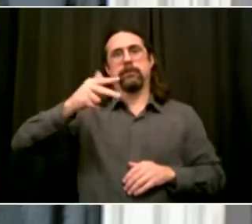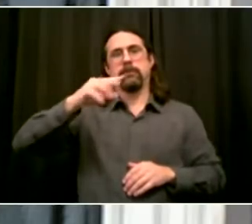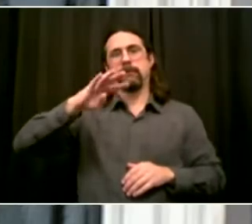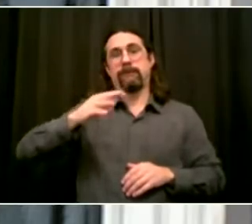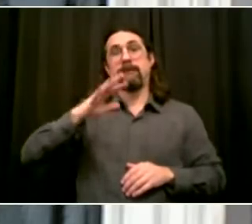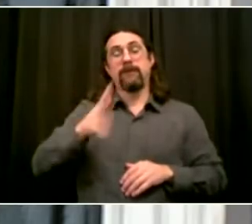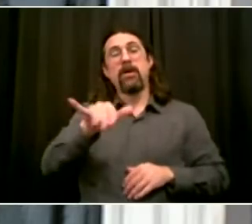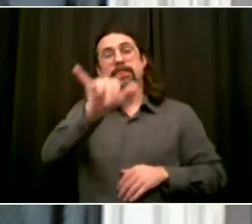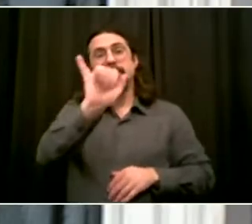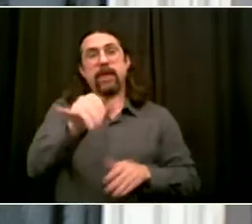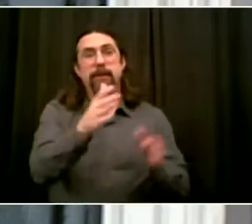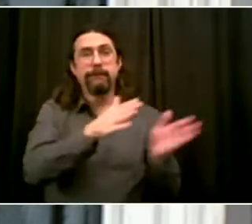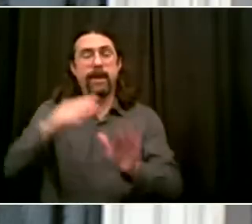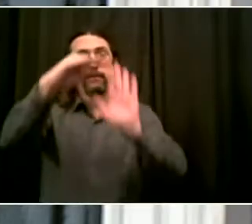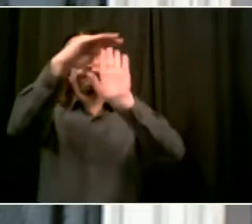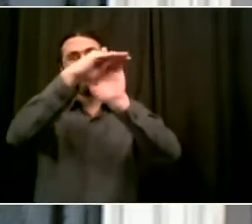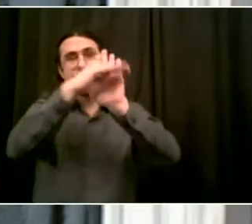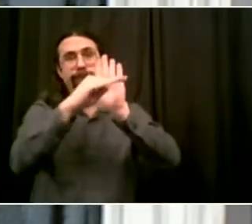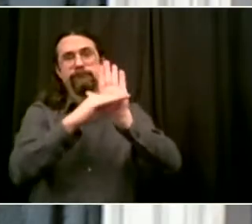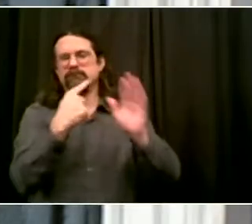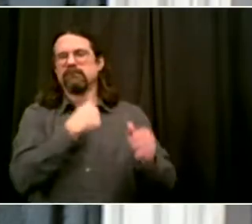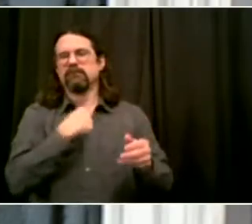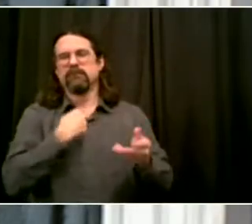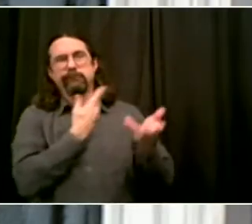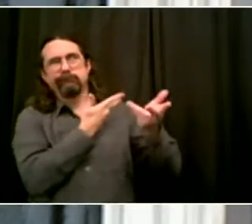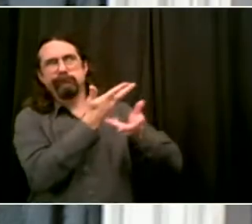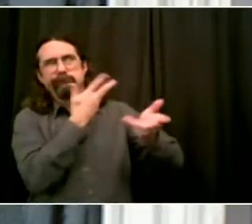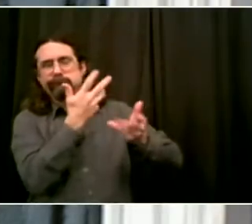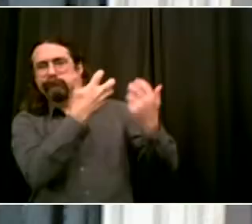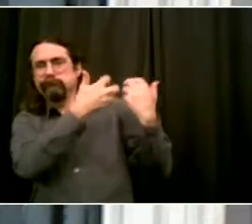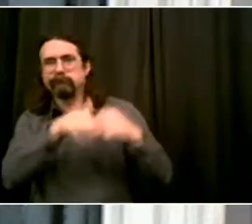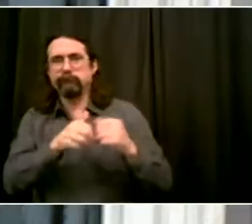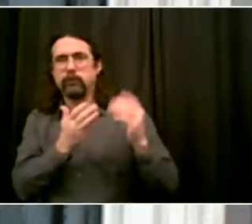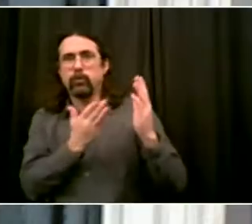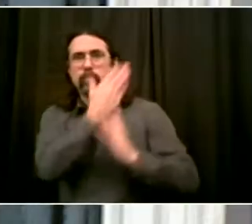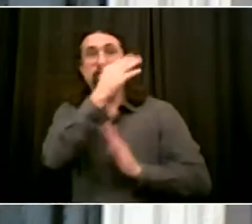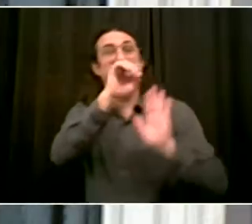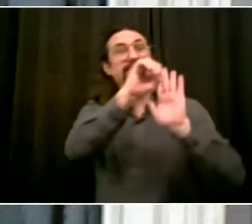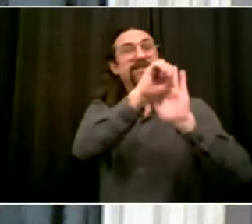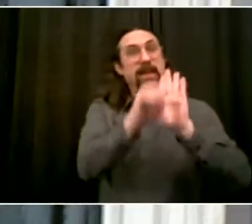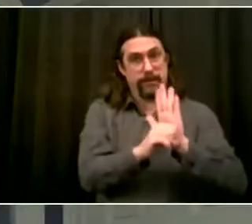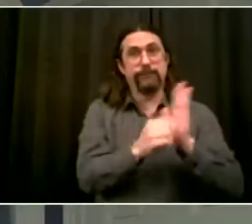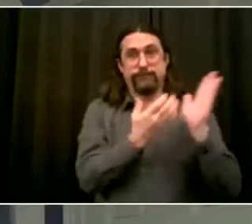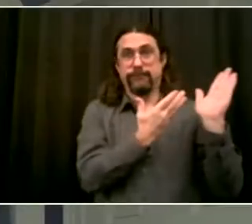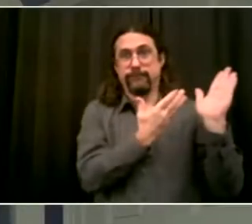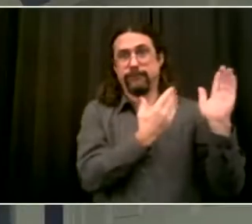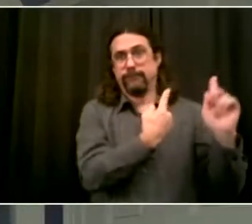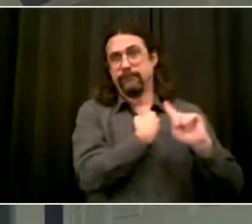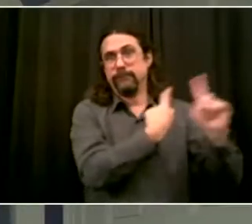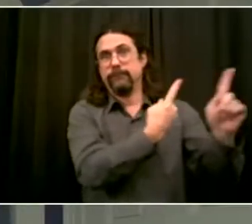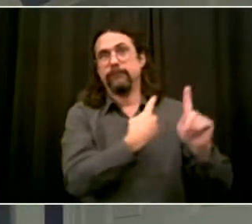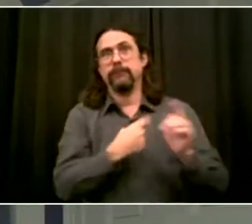BUT AS THE SUPPLPLY INCREASES, E EXPECT WITHIN A FEW SHORT WEEKS